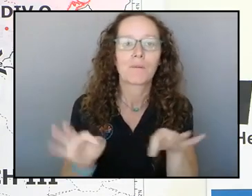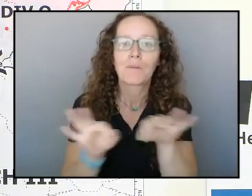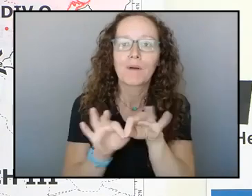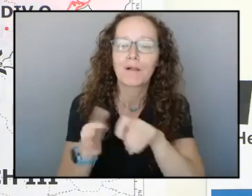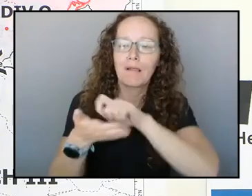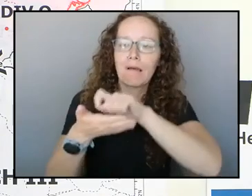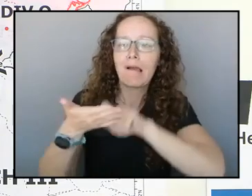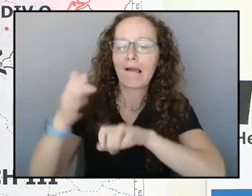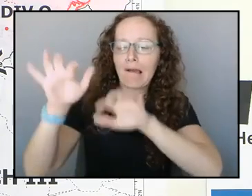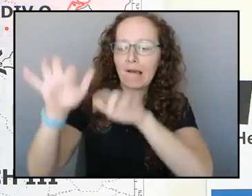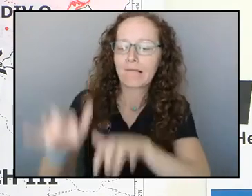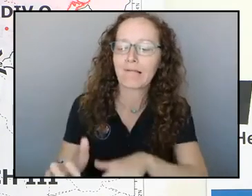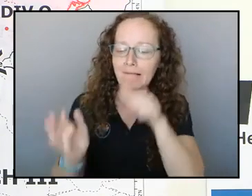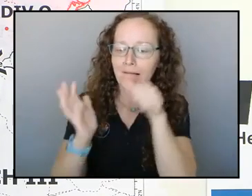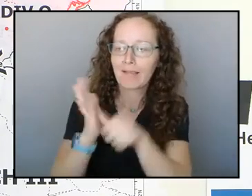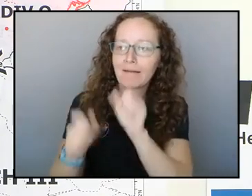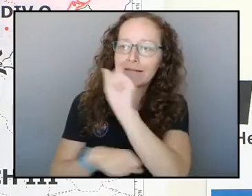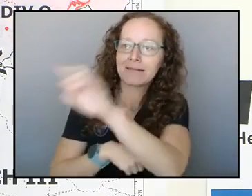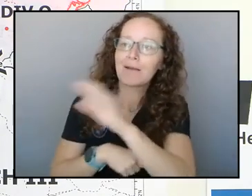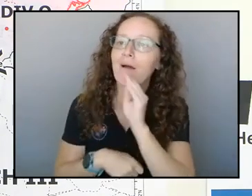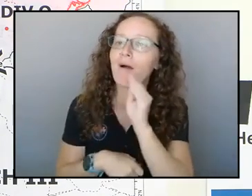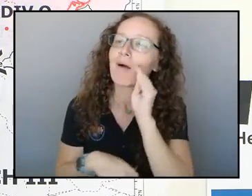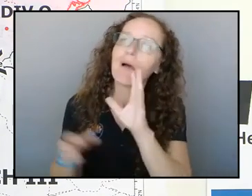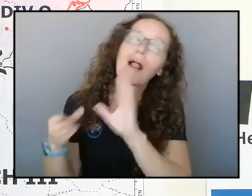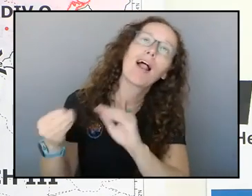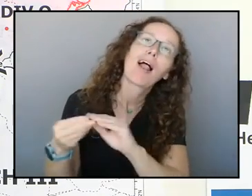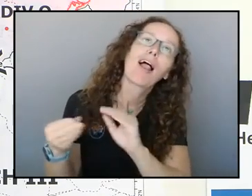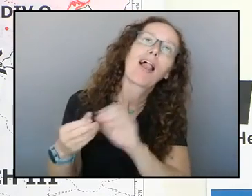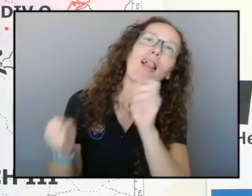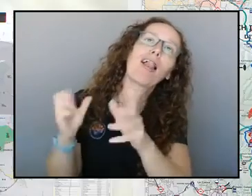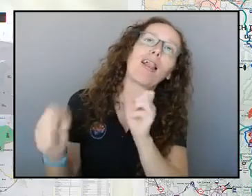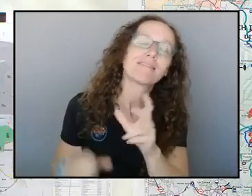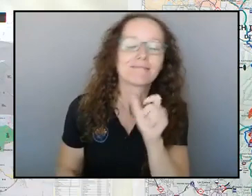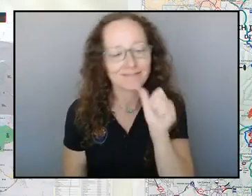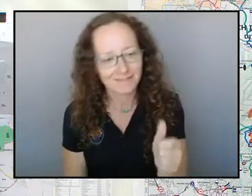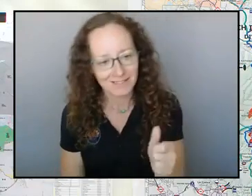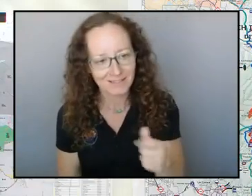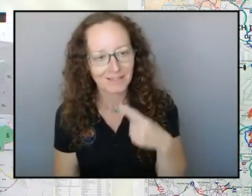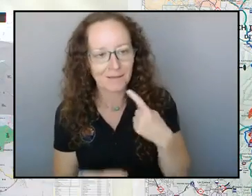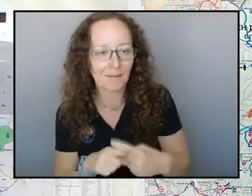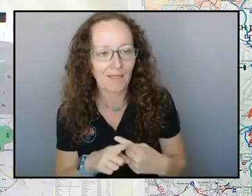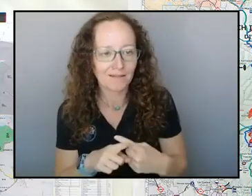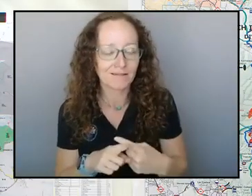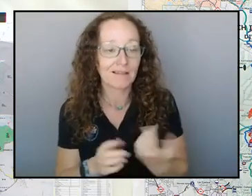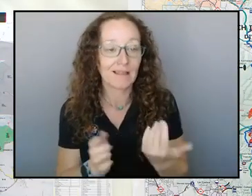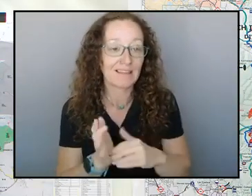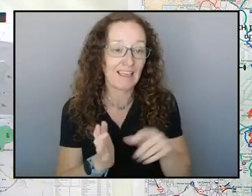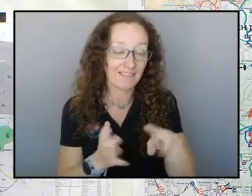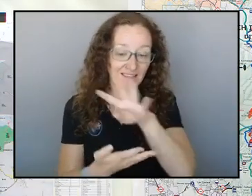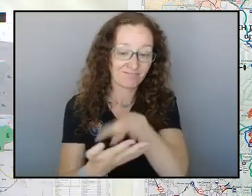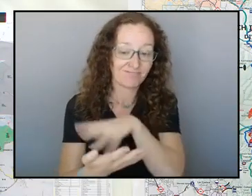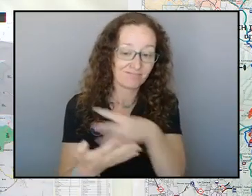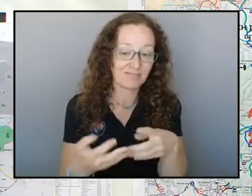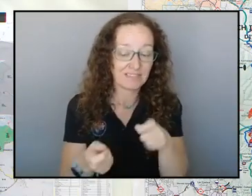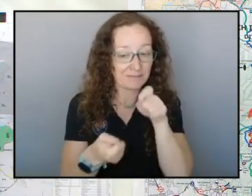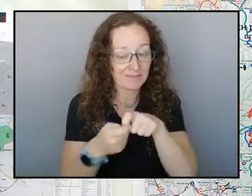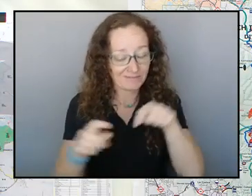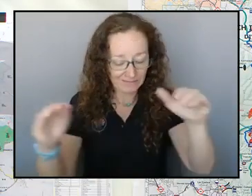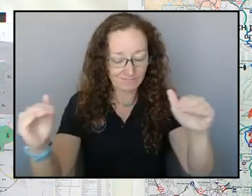be about the same. Now granted, keep in mind that is for the South Zone. Likely a bit of a reduction as you move into the